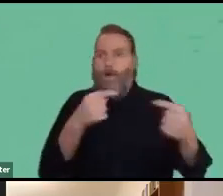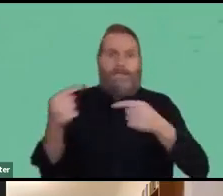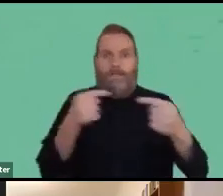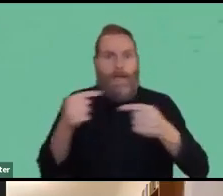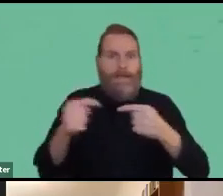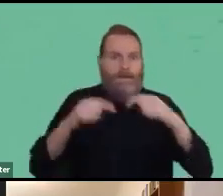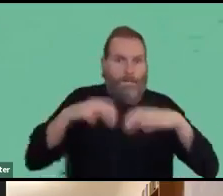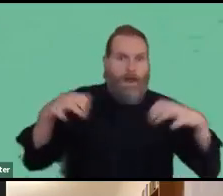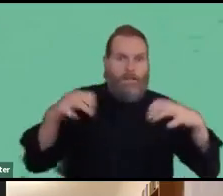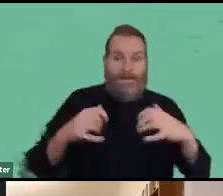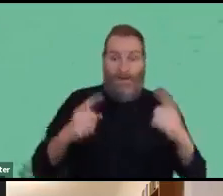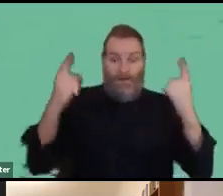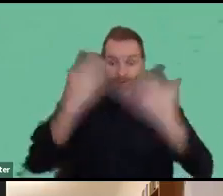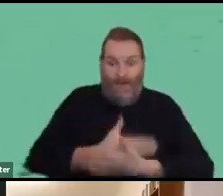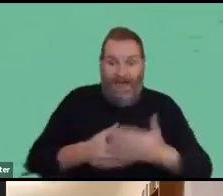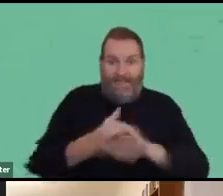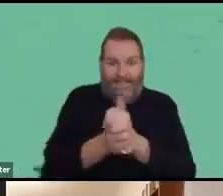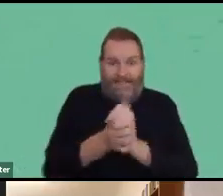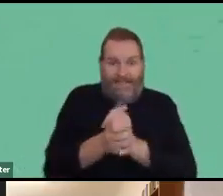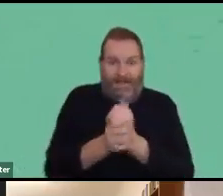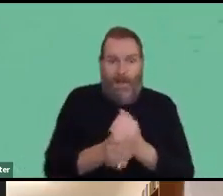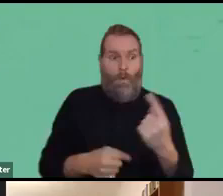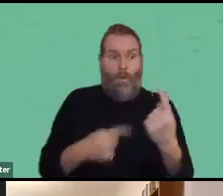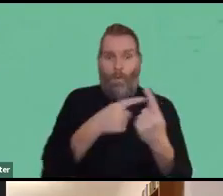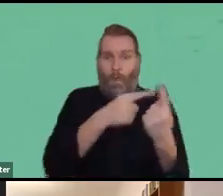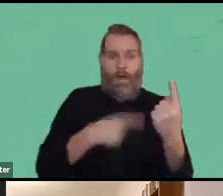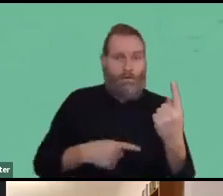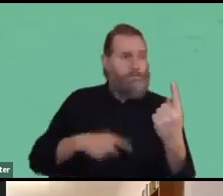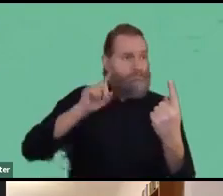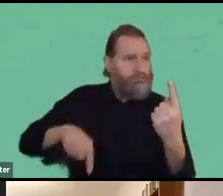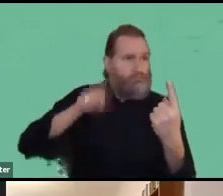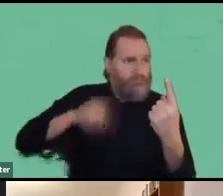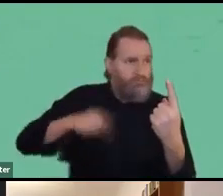the value of tonight I think and as Rachel has said you know the absolute